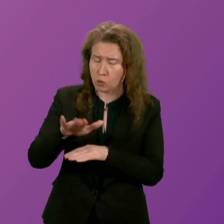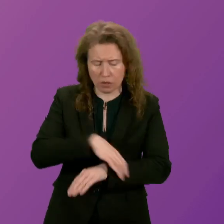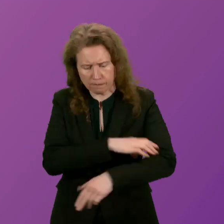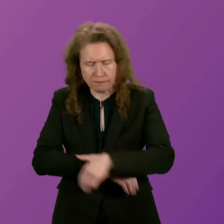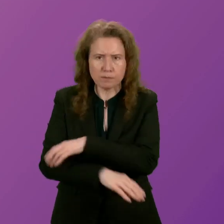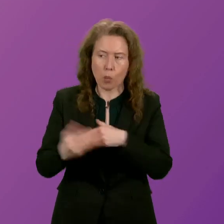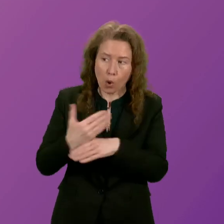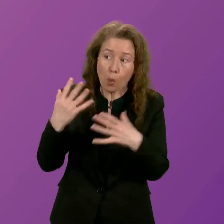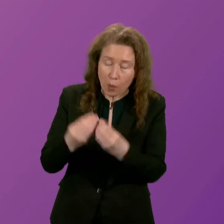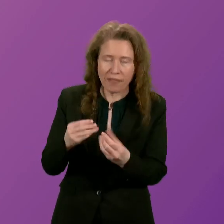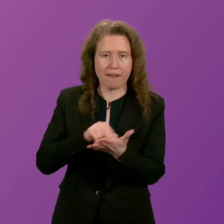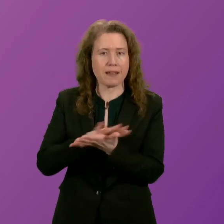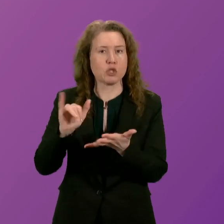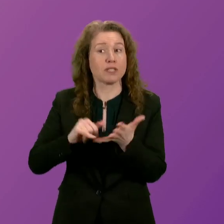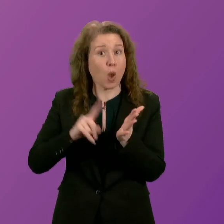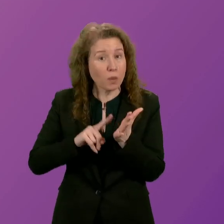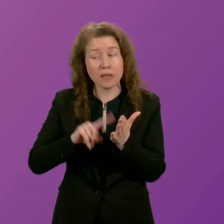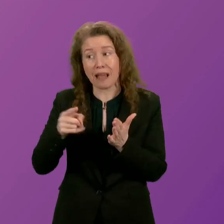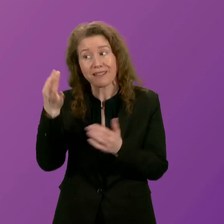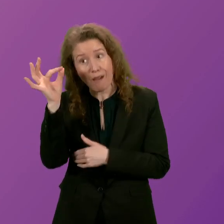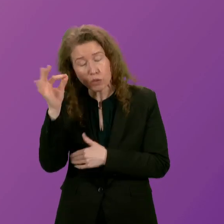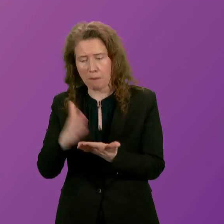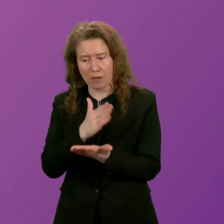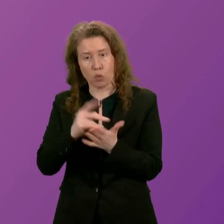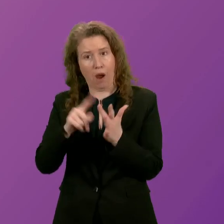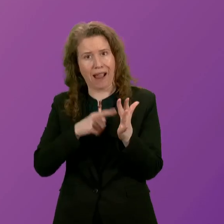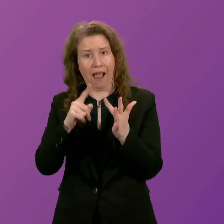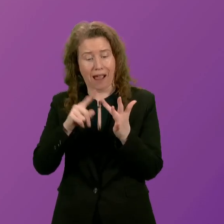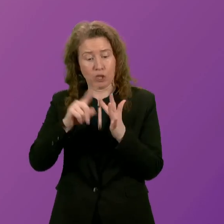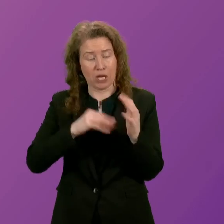with NHS Lothian and the council to make sure that the IJB gets the appropriate funding?